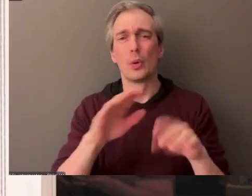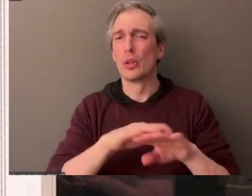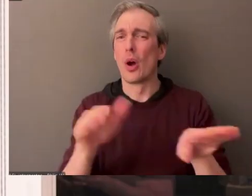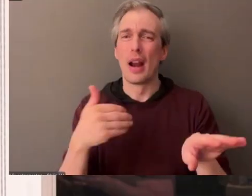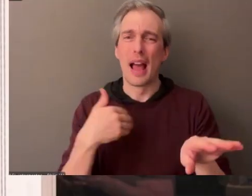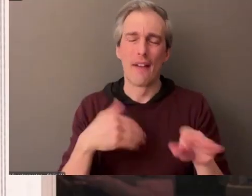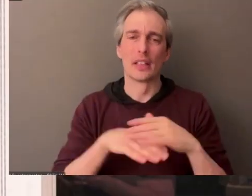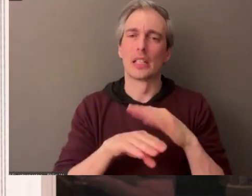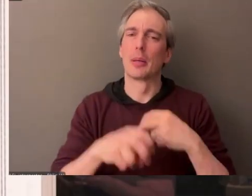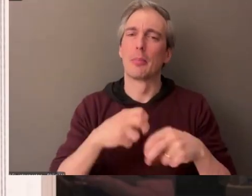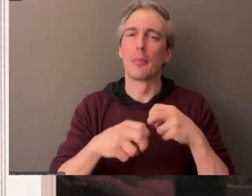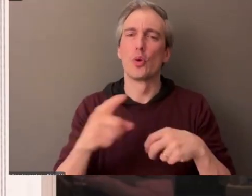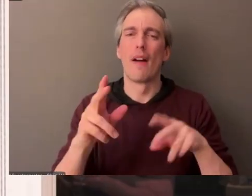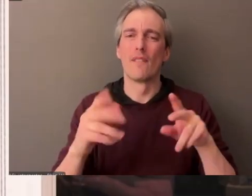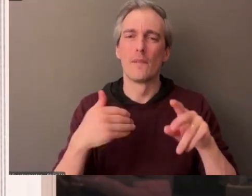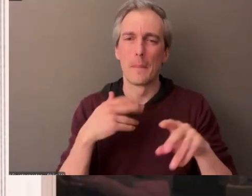And that's a different problem to solve.